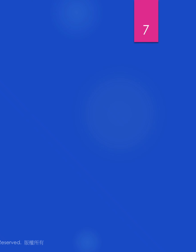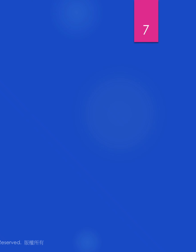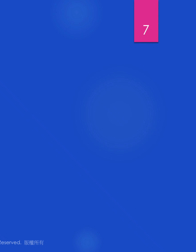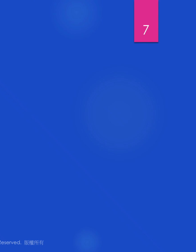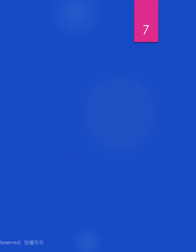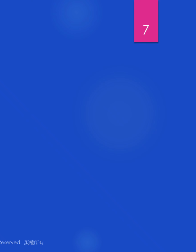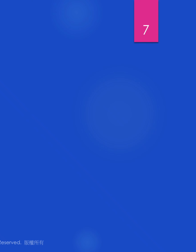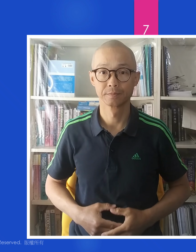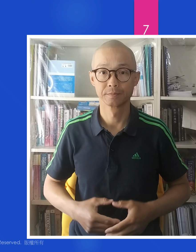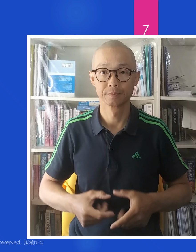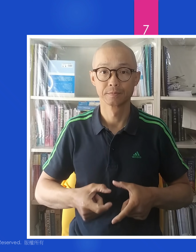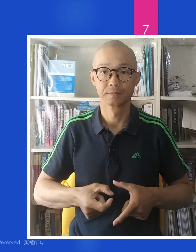Or, another way of Signing